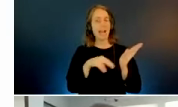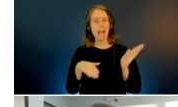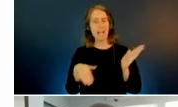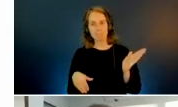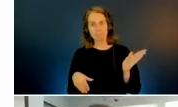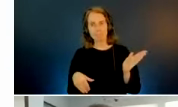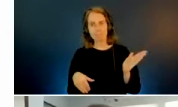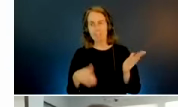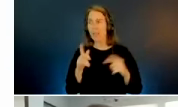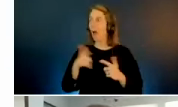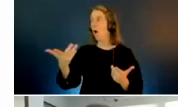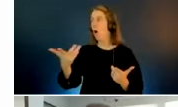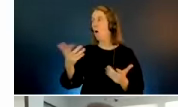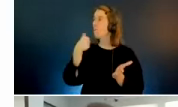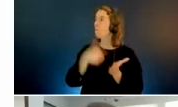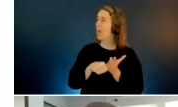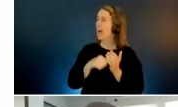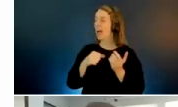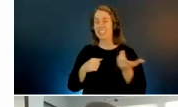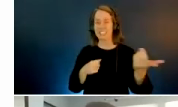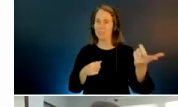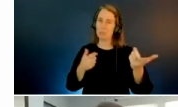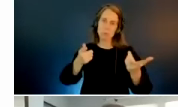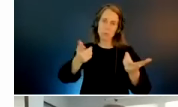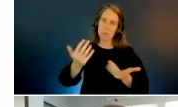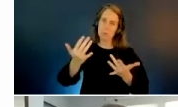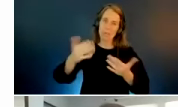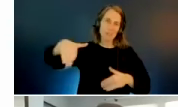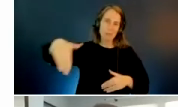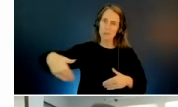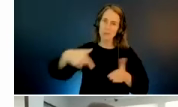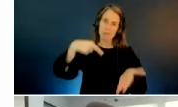something like that and they're pretty hard and fast deadlines and we can go to the next slide